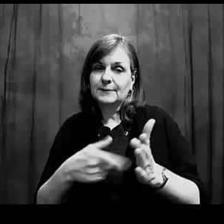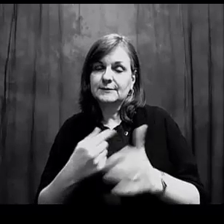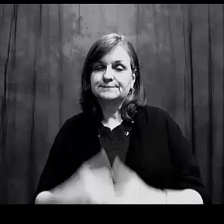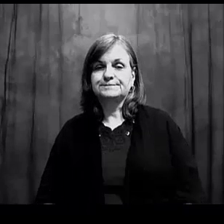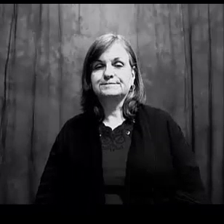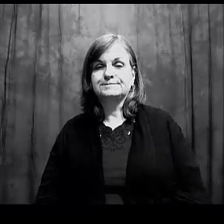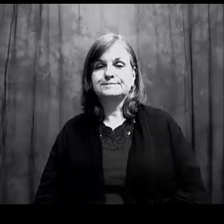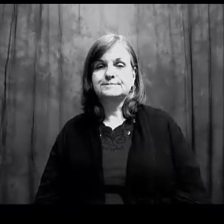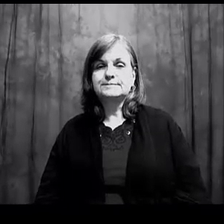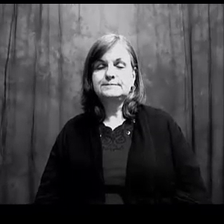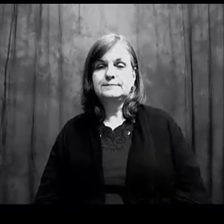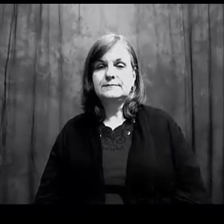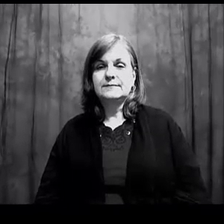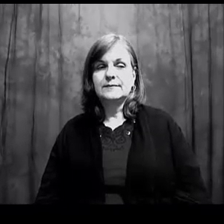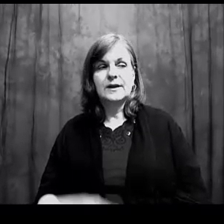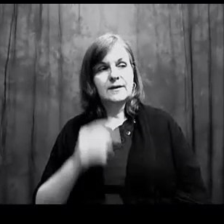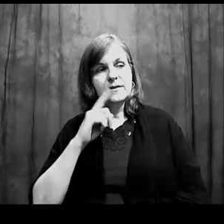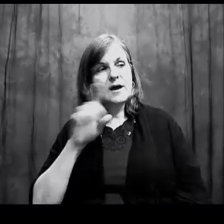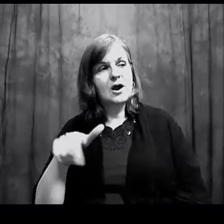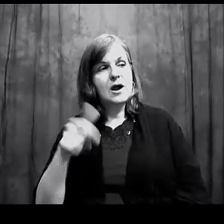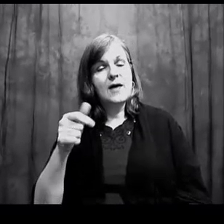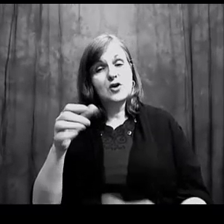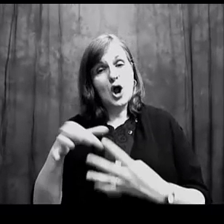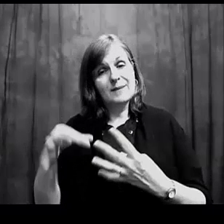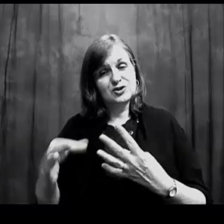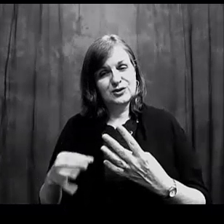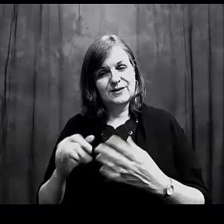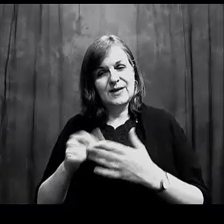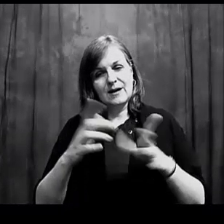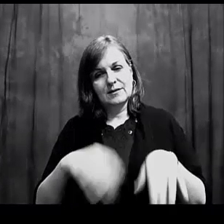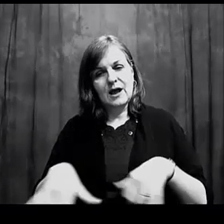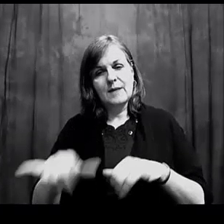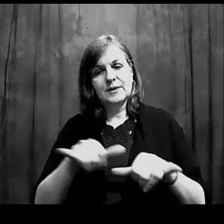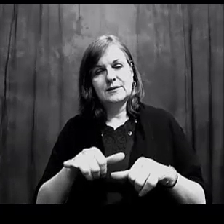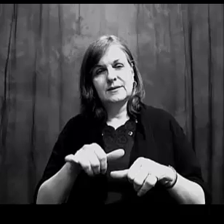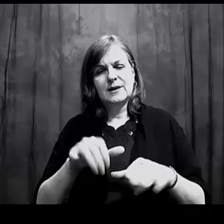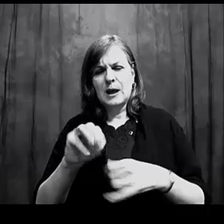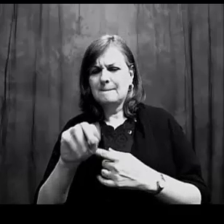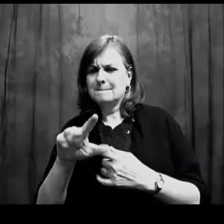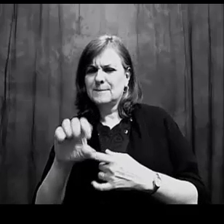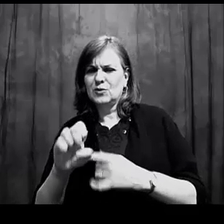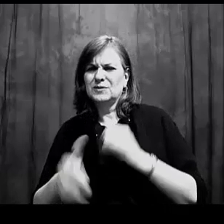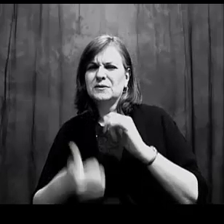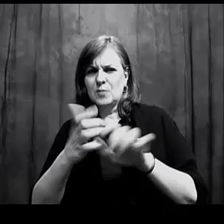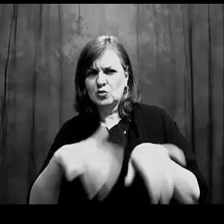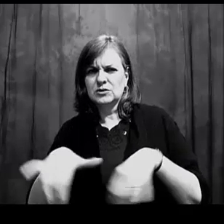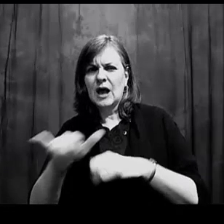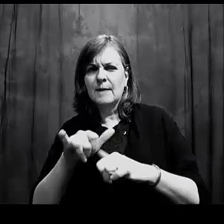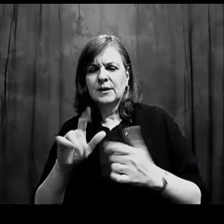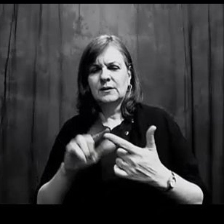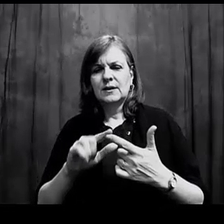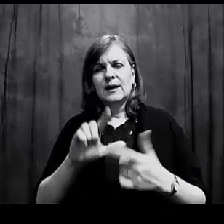so we also of all kinds of other options that are now pretty common -- mule is probably the most common